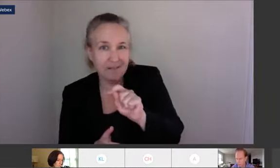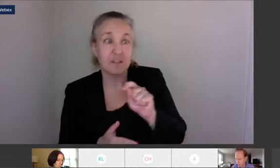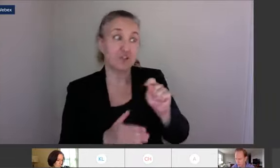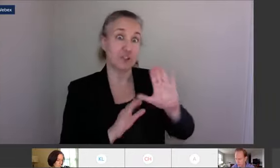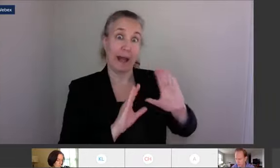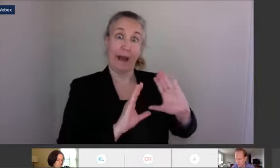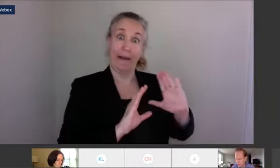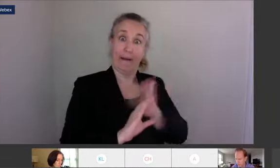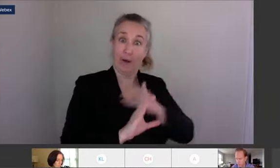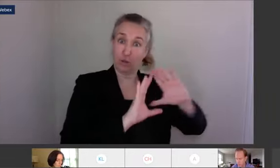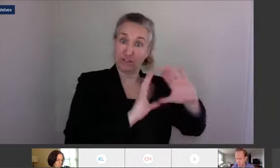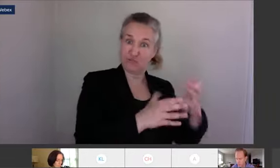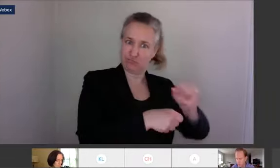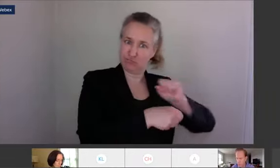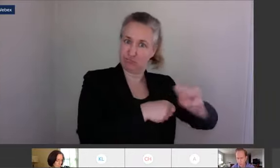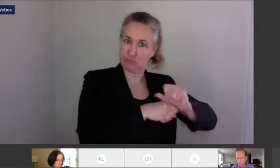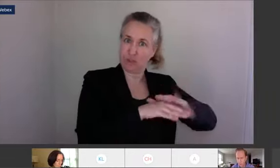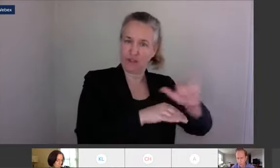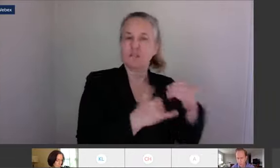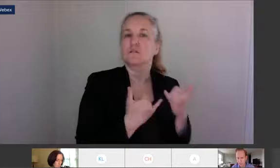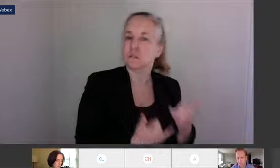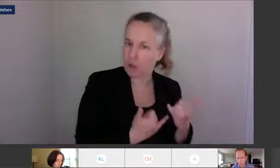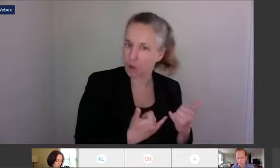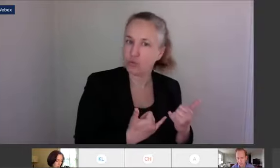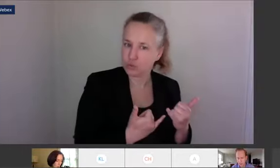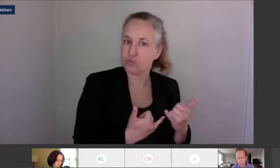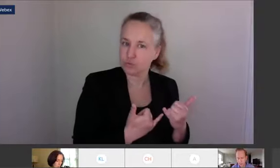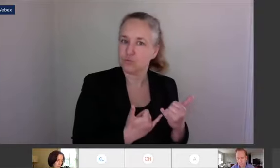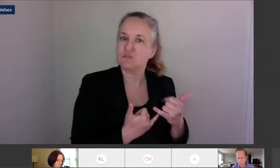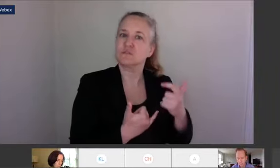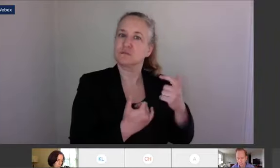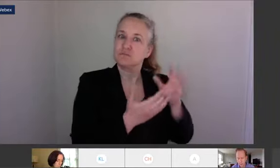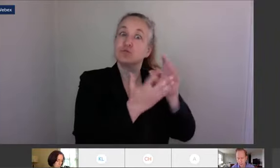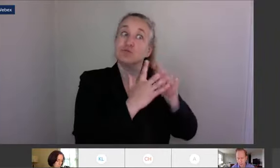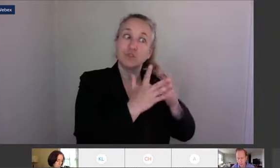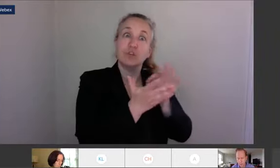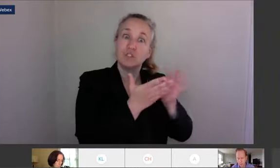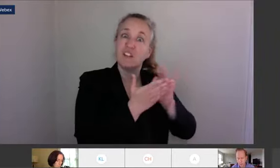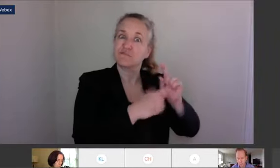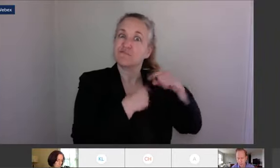work to get now that we're a couple days into that and we have an idea of